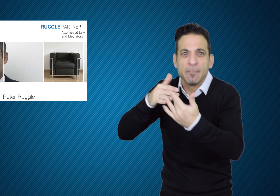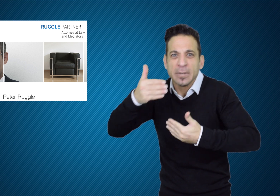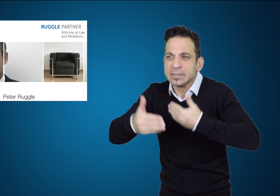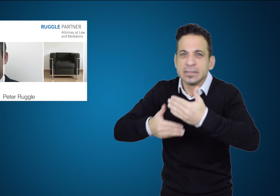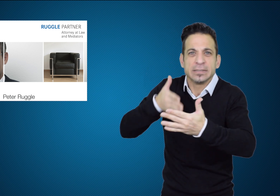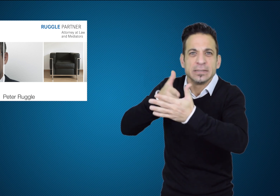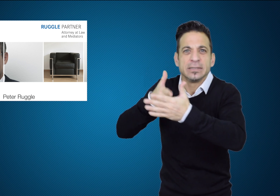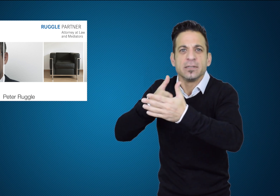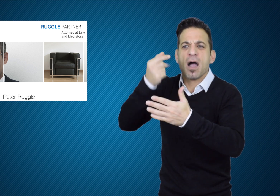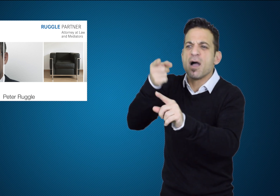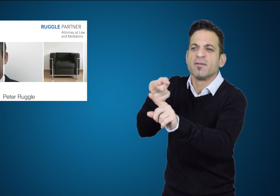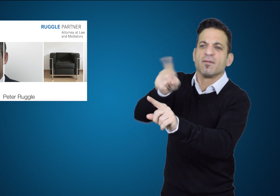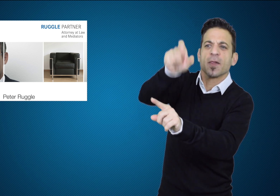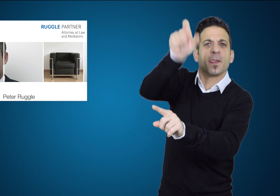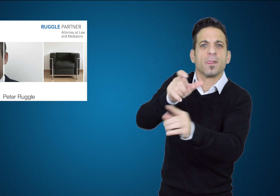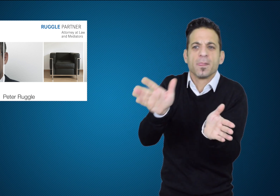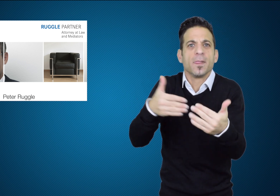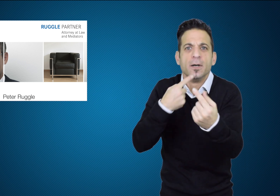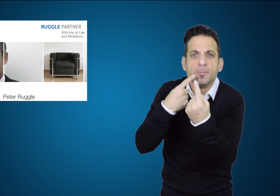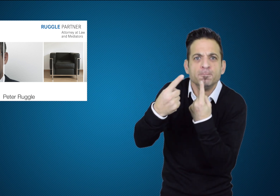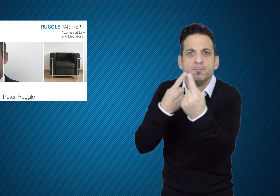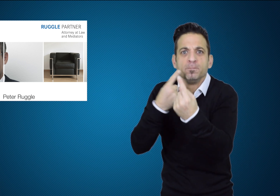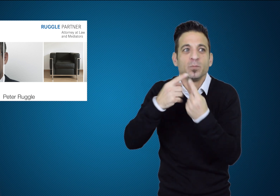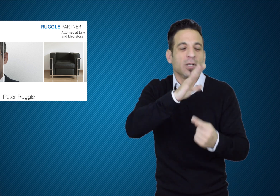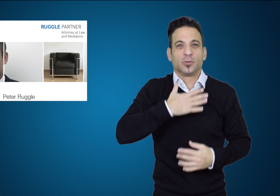speaking with someone in his office